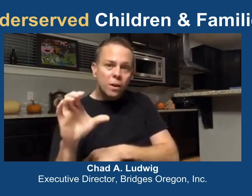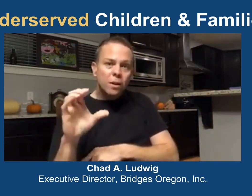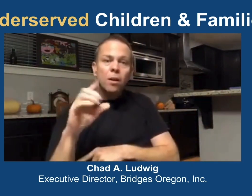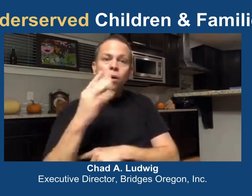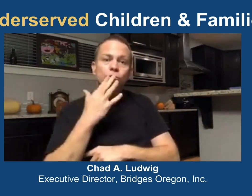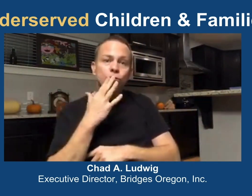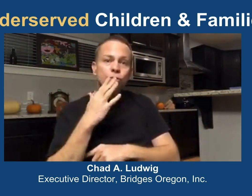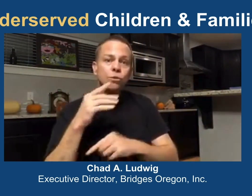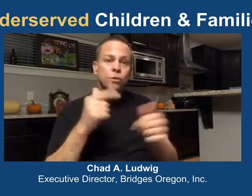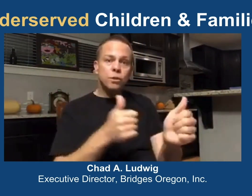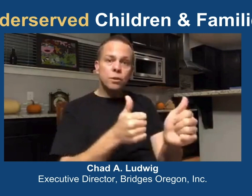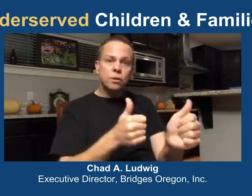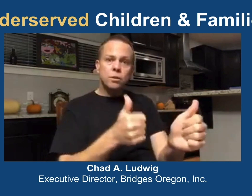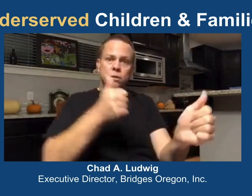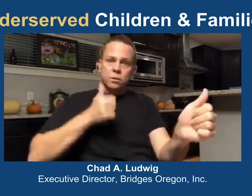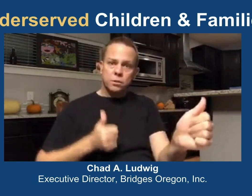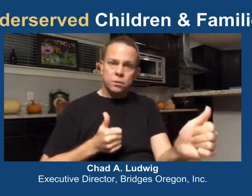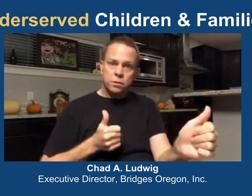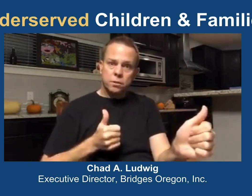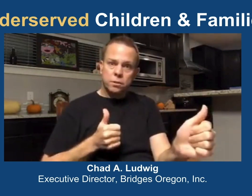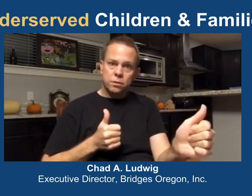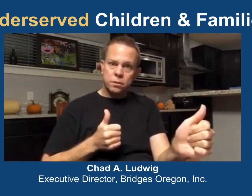people of color were lagging even more.